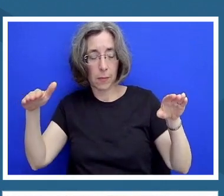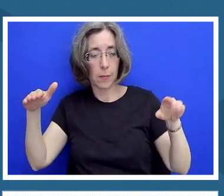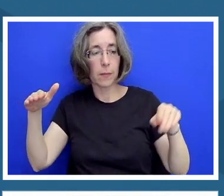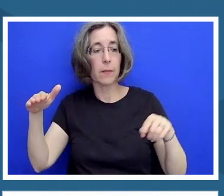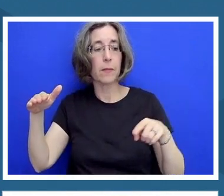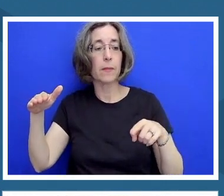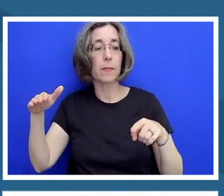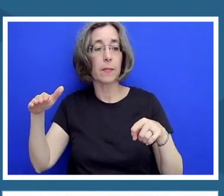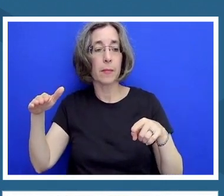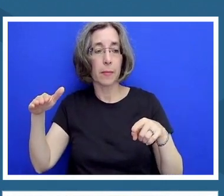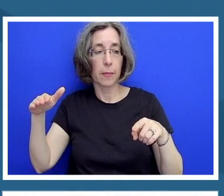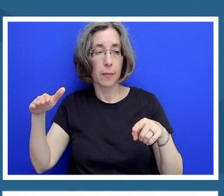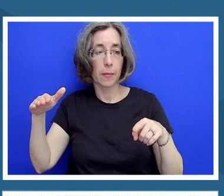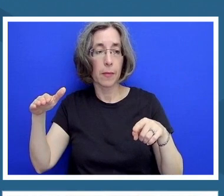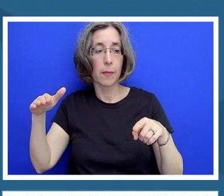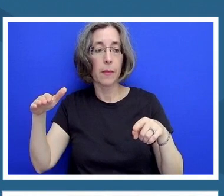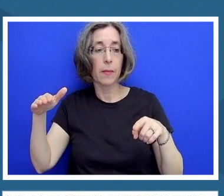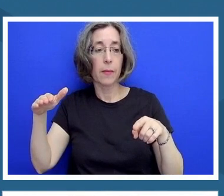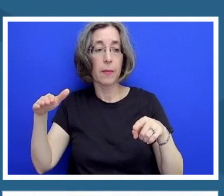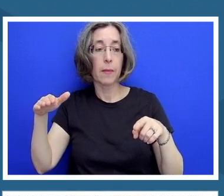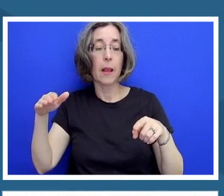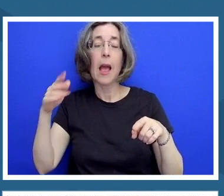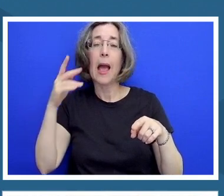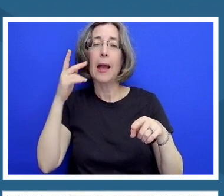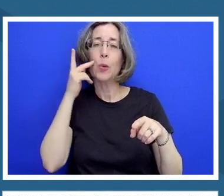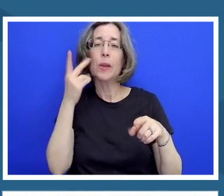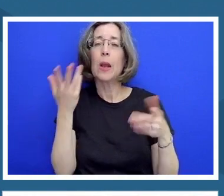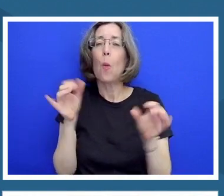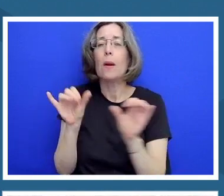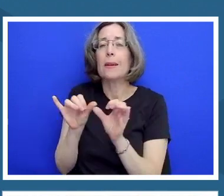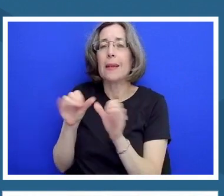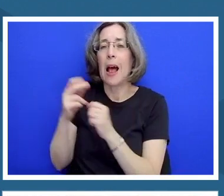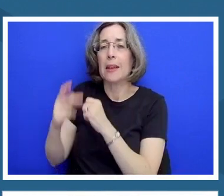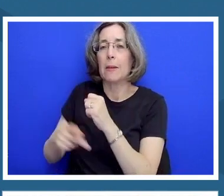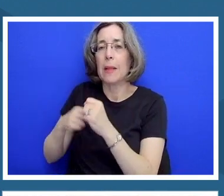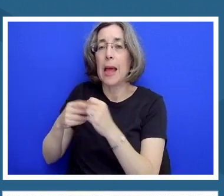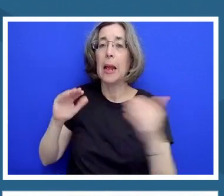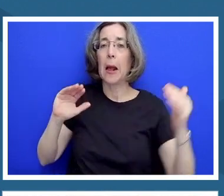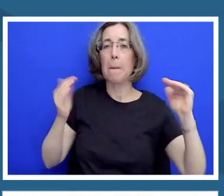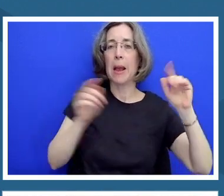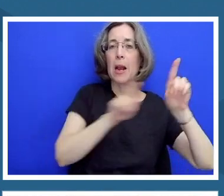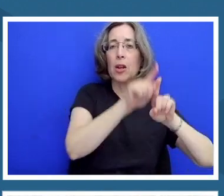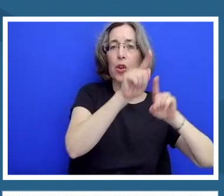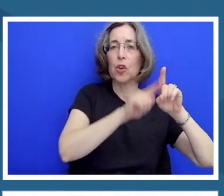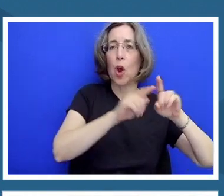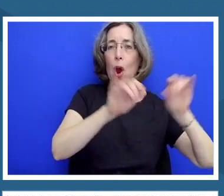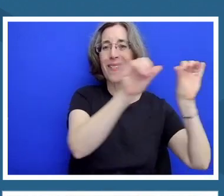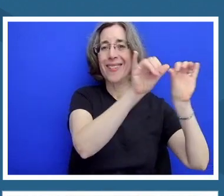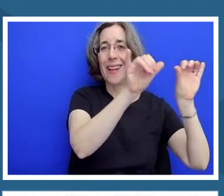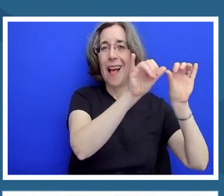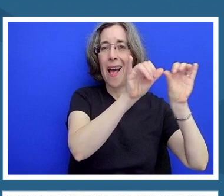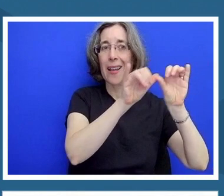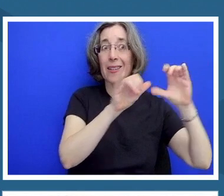its star is it um one-fifth the size of its star is it one-tenth the size of its star